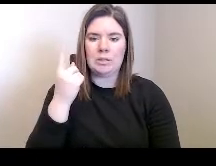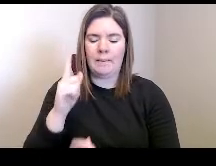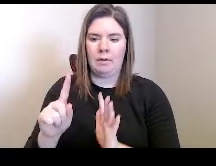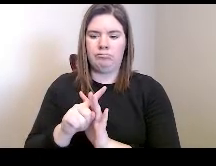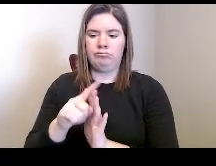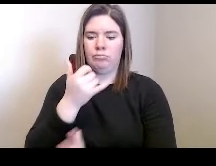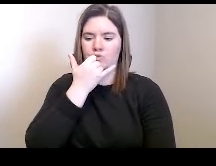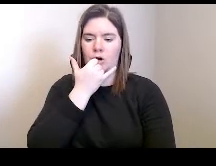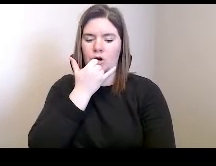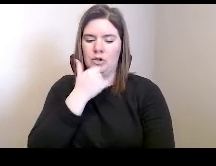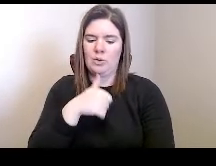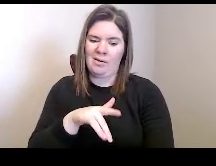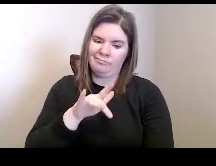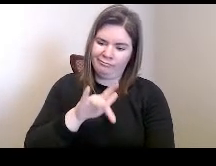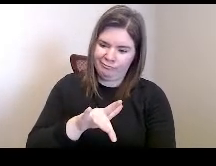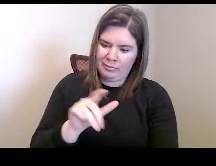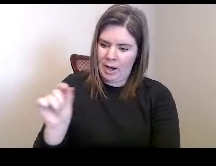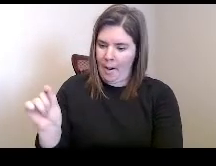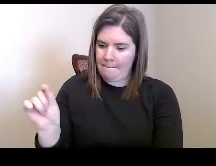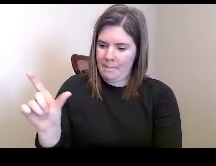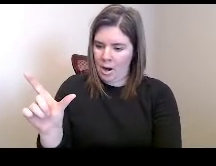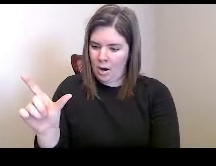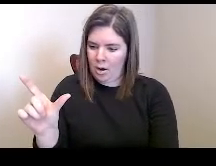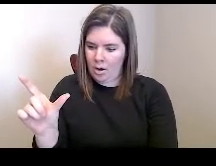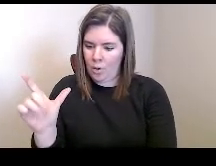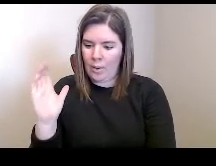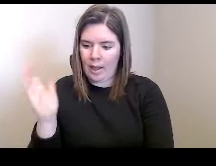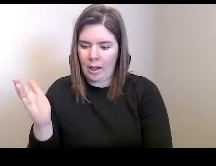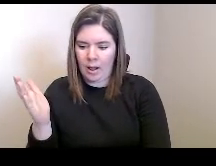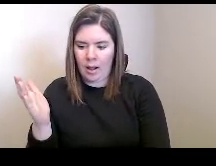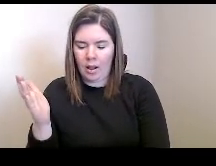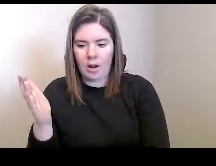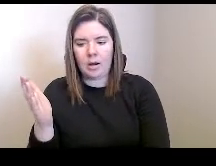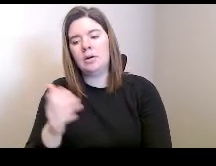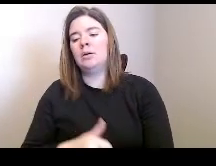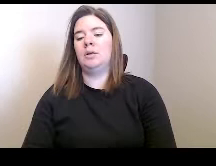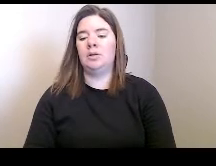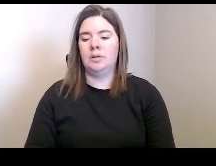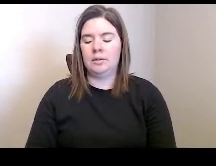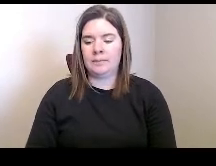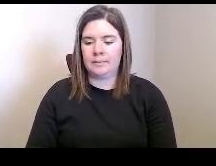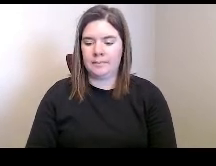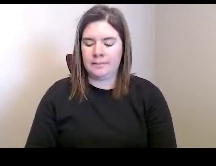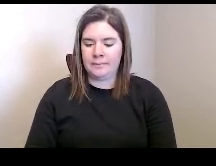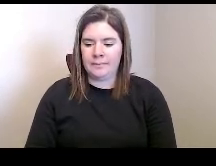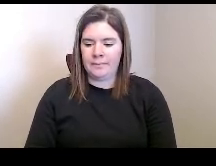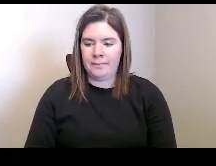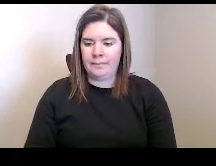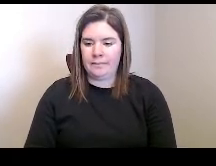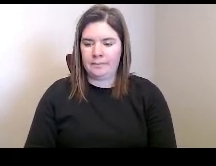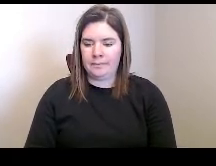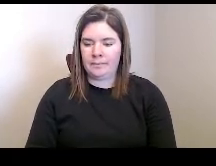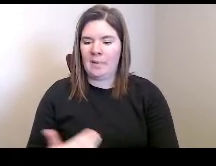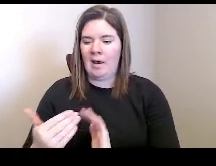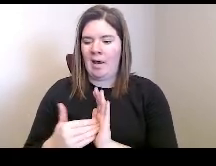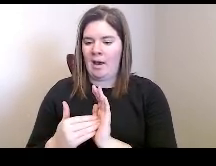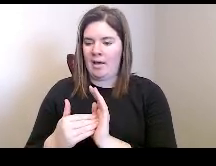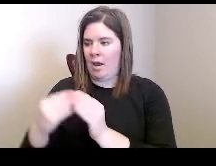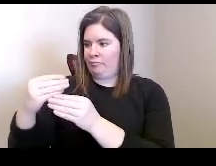You can, you can click on that or activate it with your keyboard commands. And that again will open up the accessibility checker.